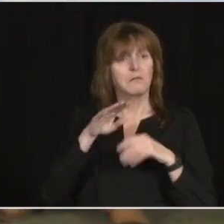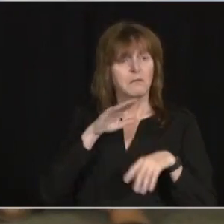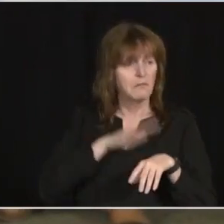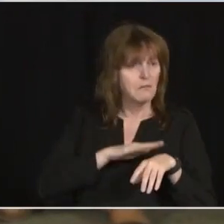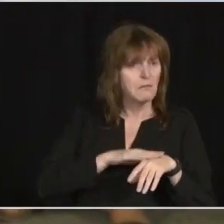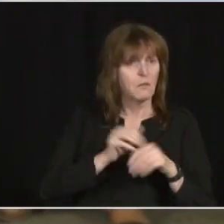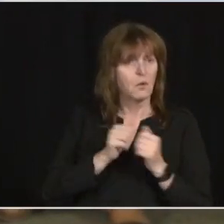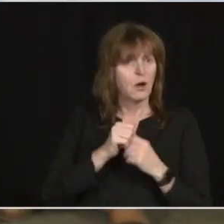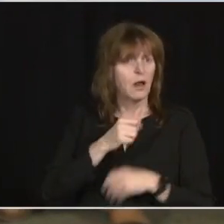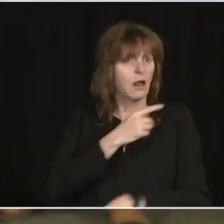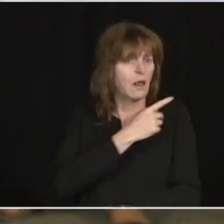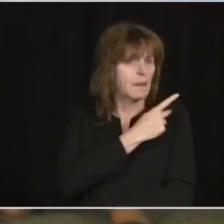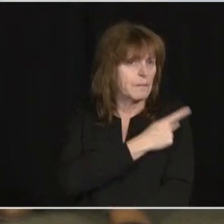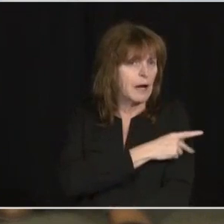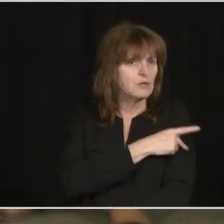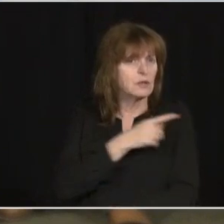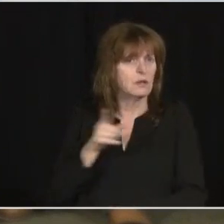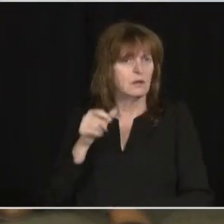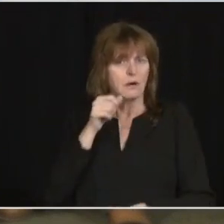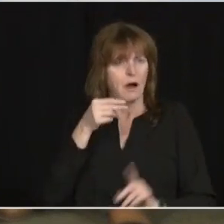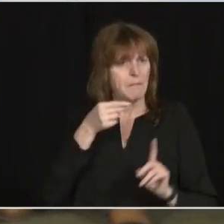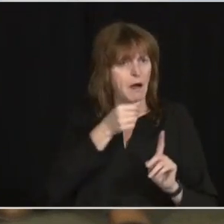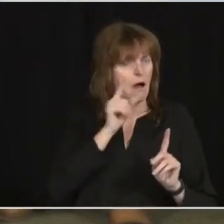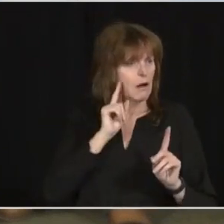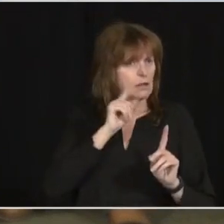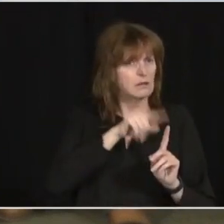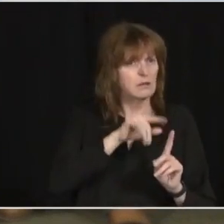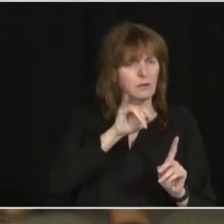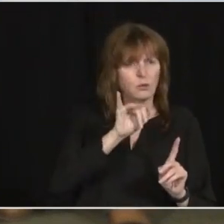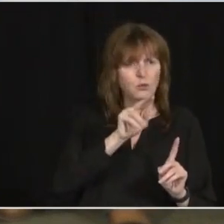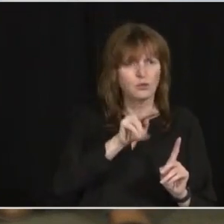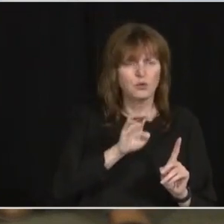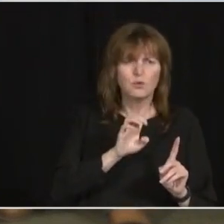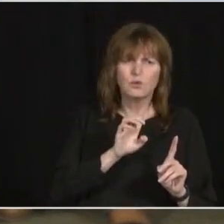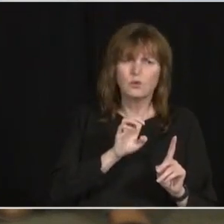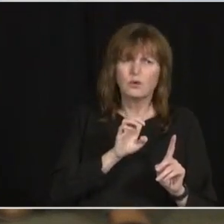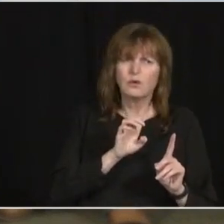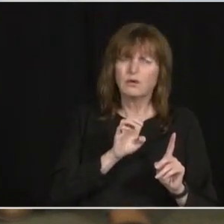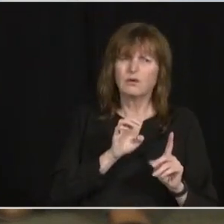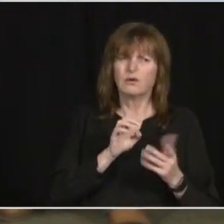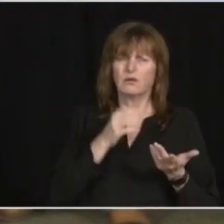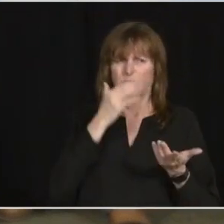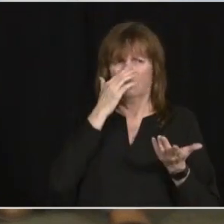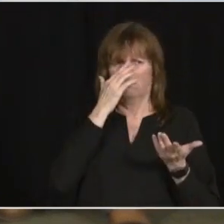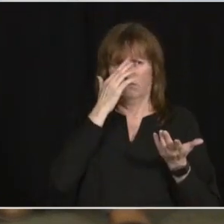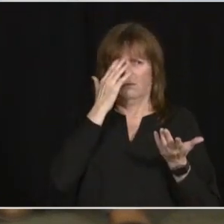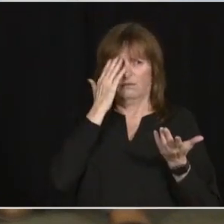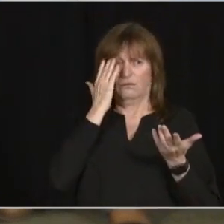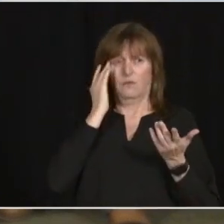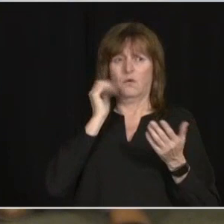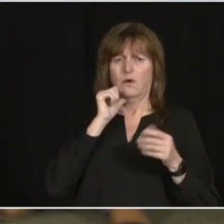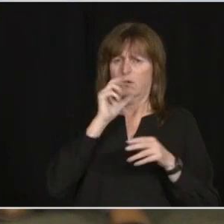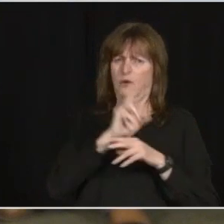doctors to use the regular pre-pandemic billing code so they can get paid until those computers accept the new codes.